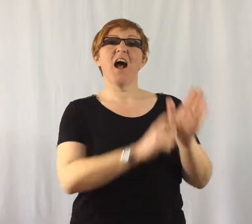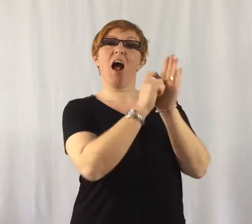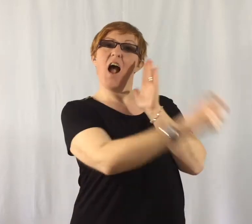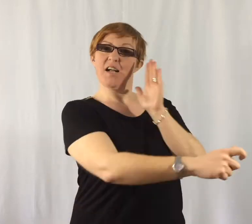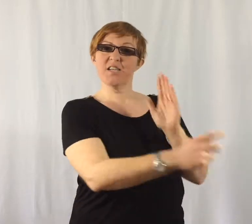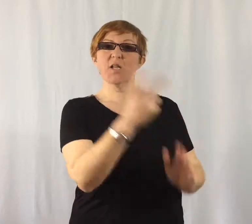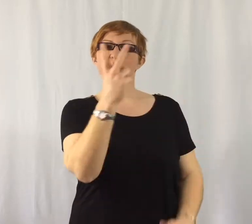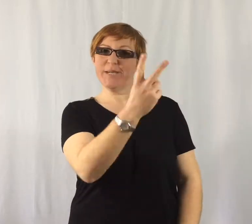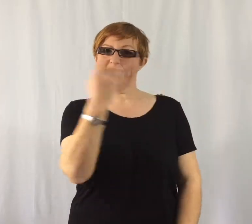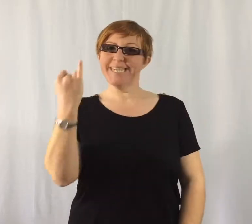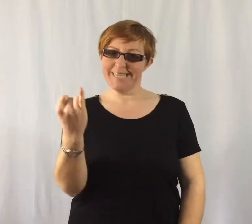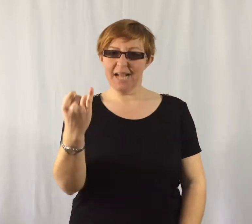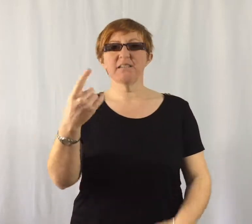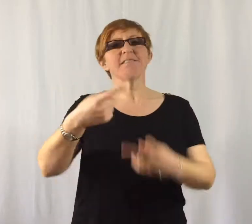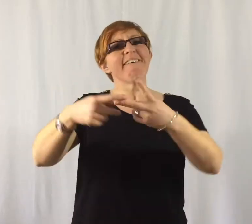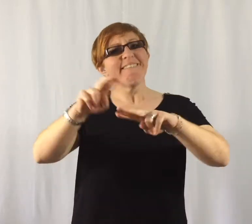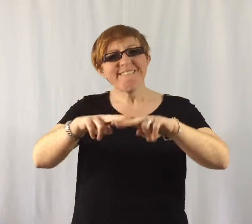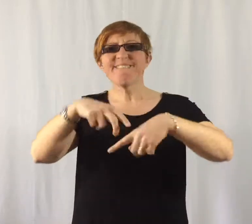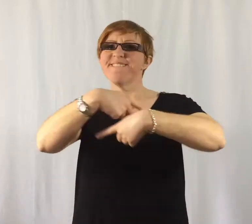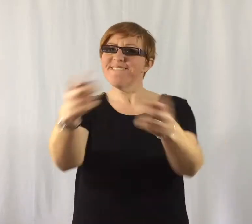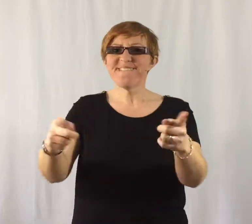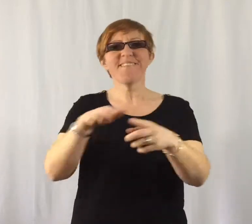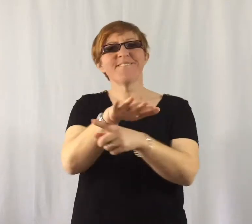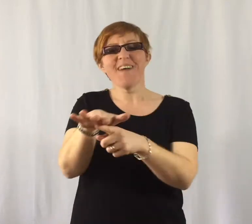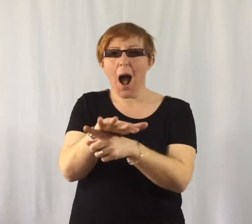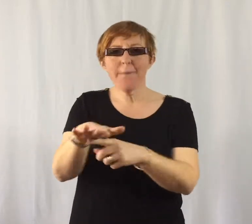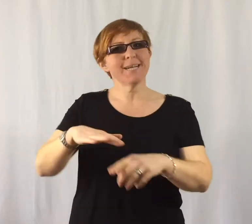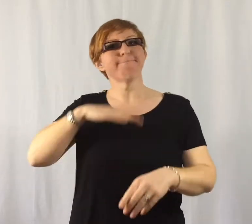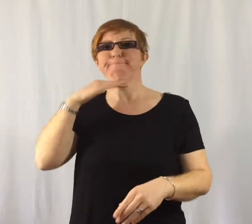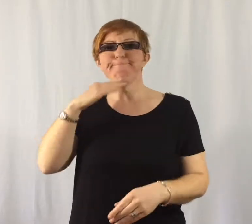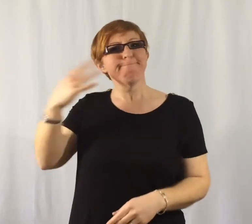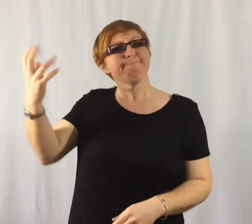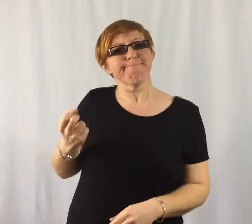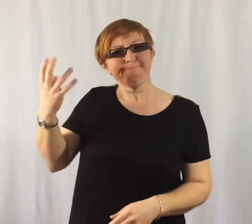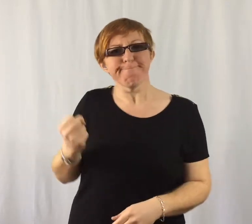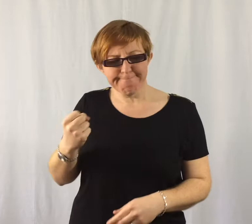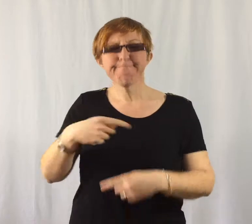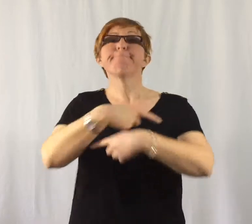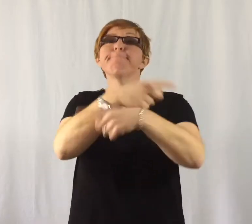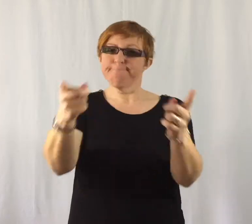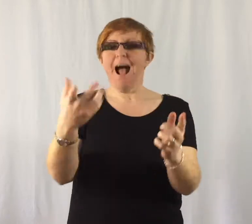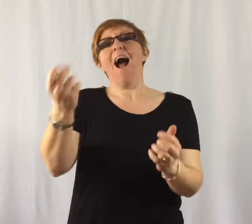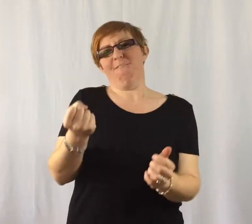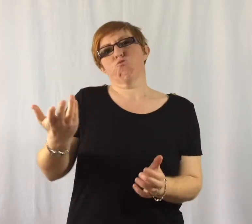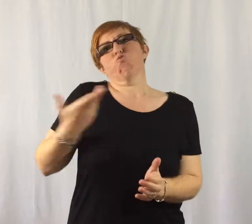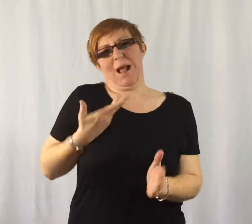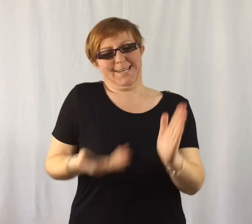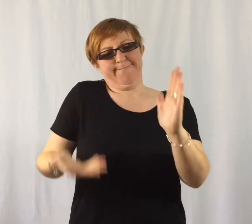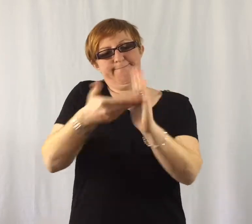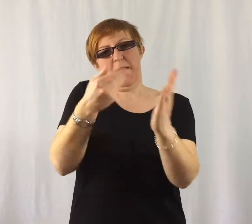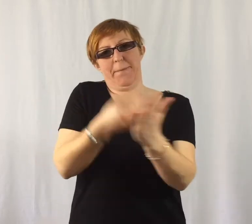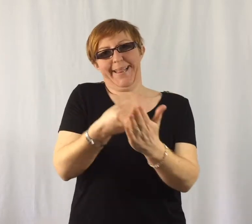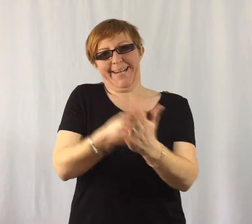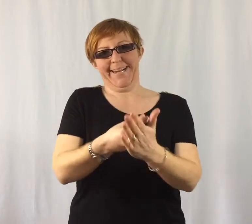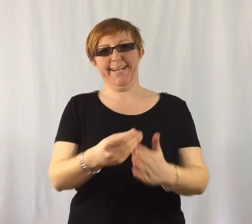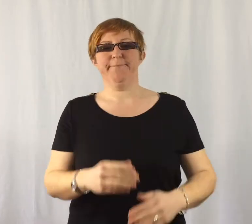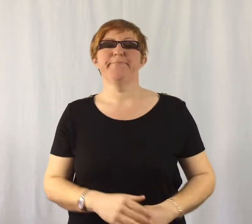Article 26 You have the right to extra money if your family hasn't got enough to live on.